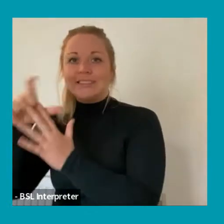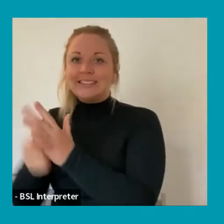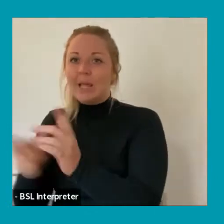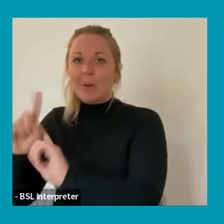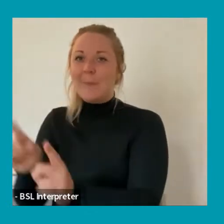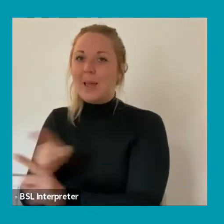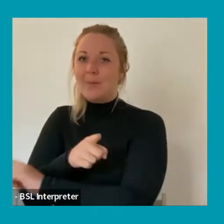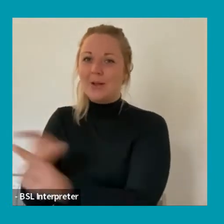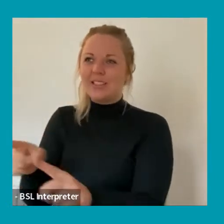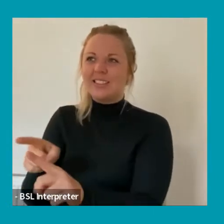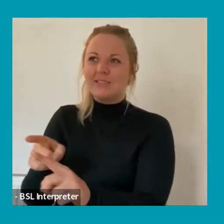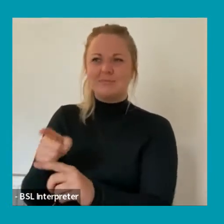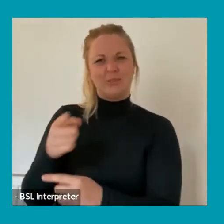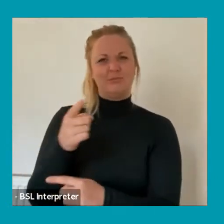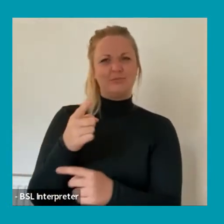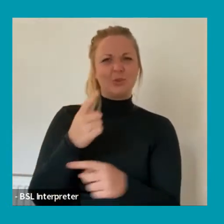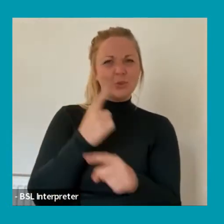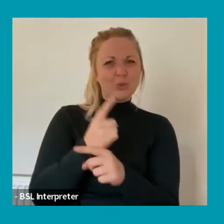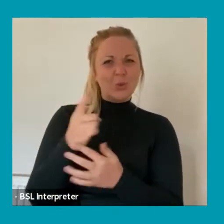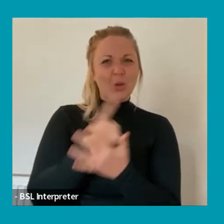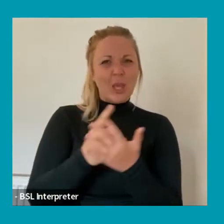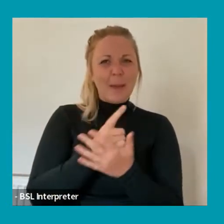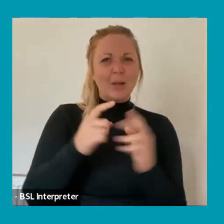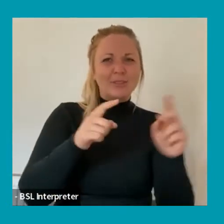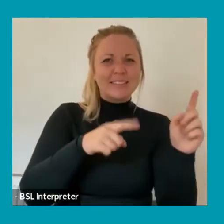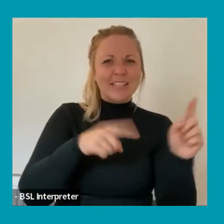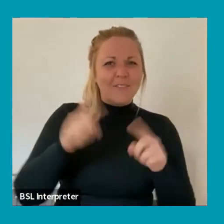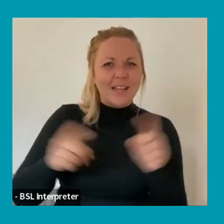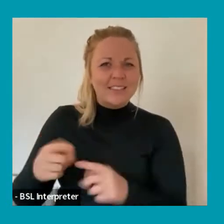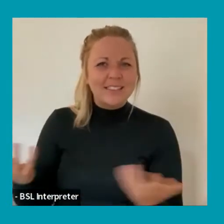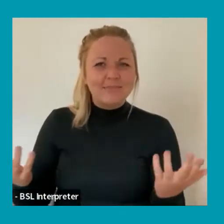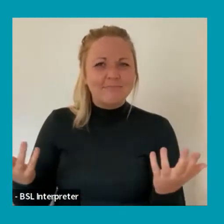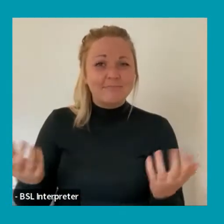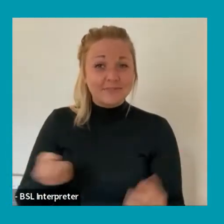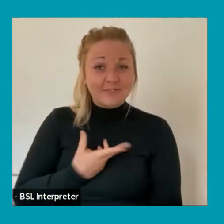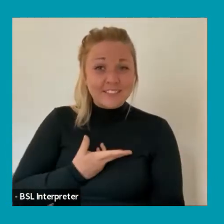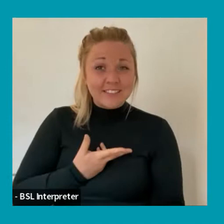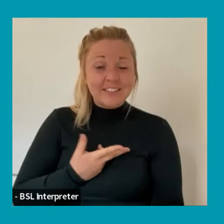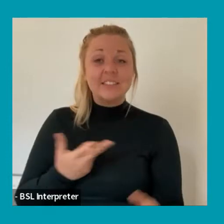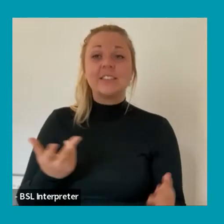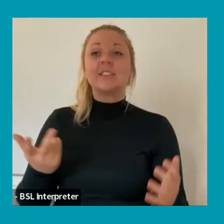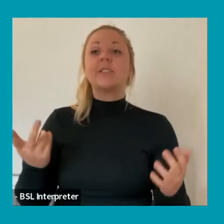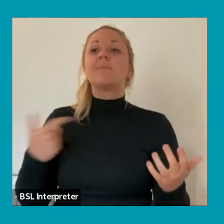other nondisabled people what what disabled people need that was kind of the tradition.